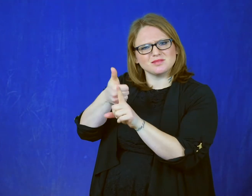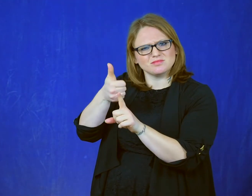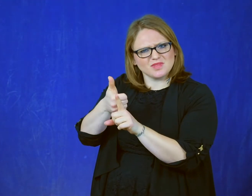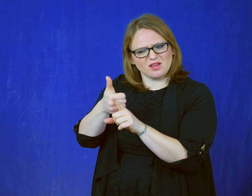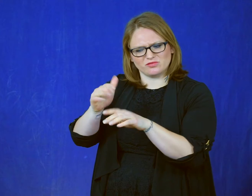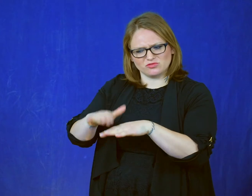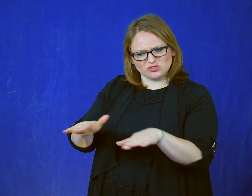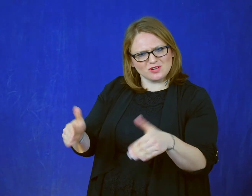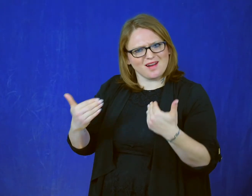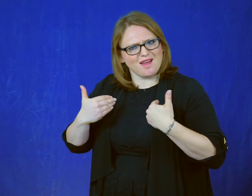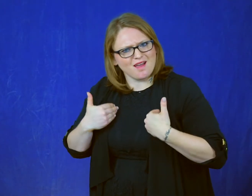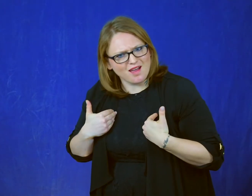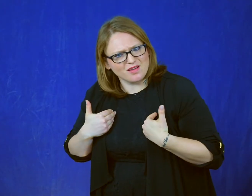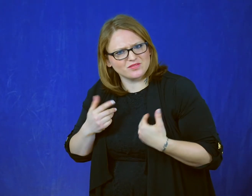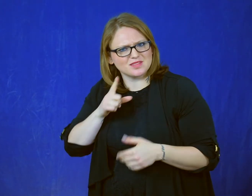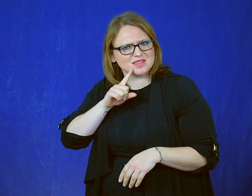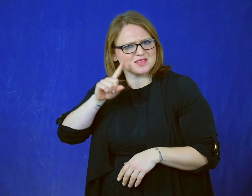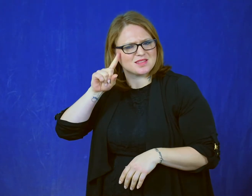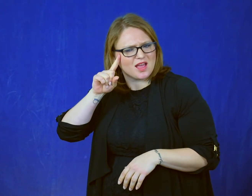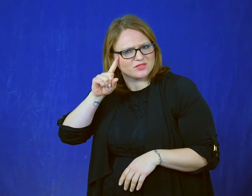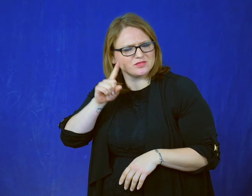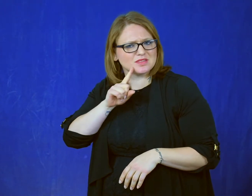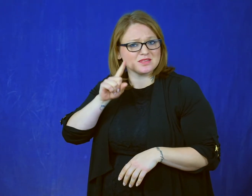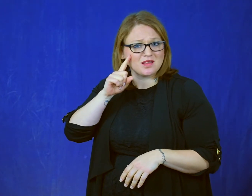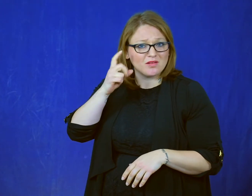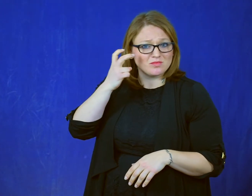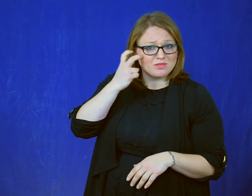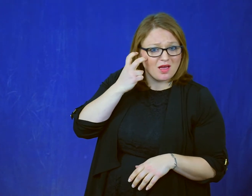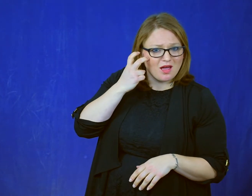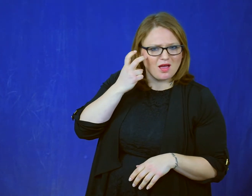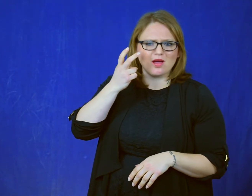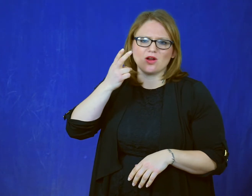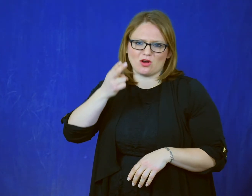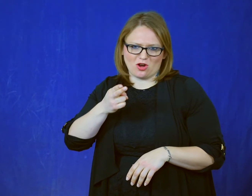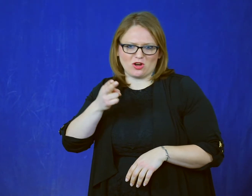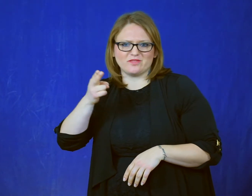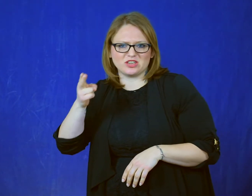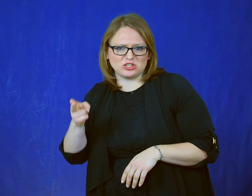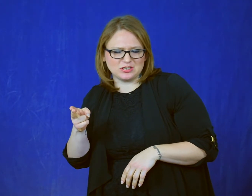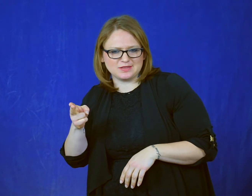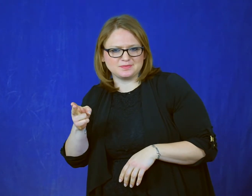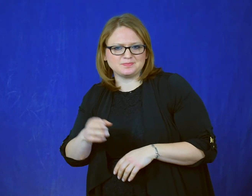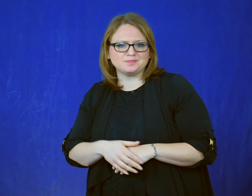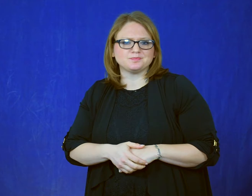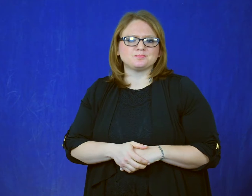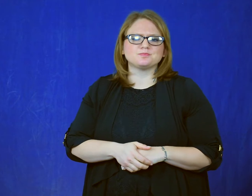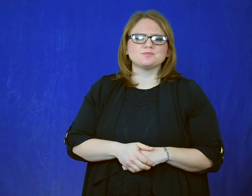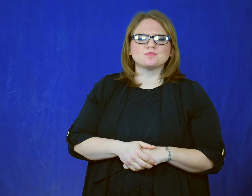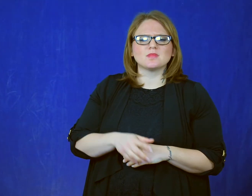Hard of Hearing for new parents and families. Parent to Parent Support provide resources and